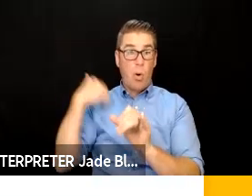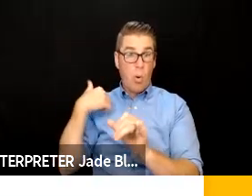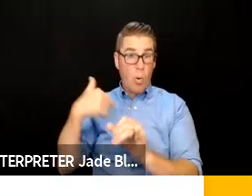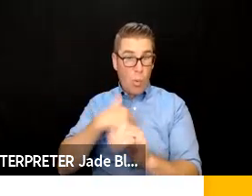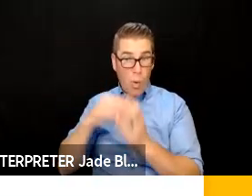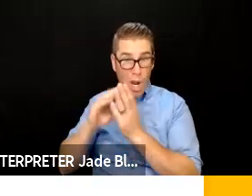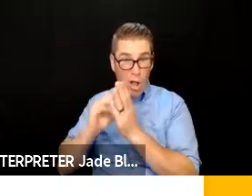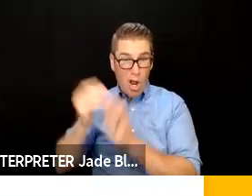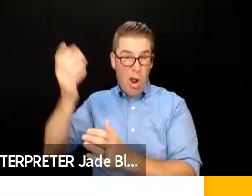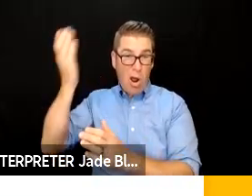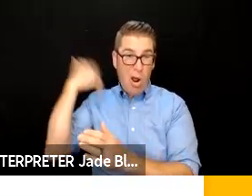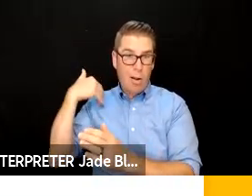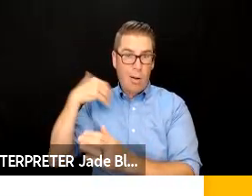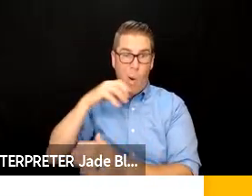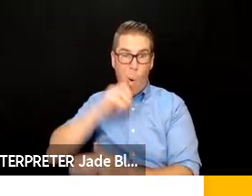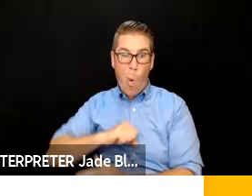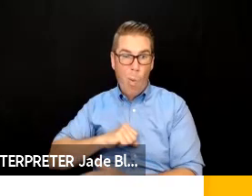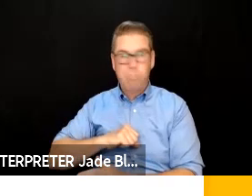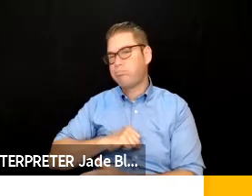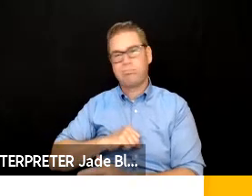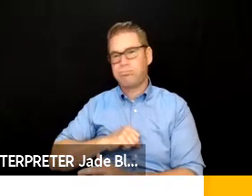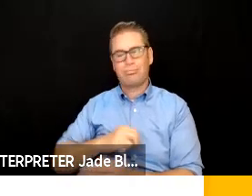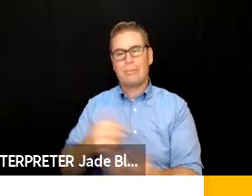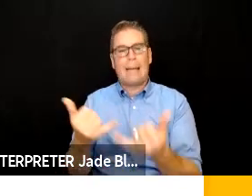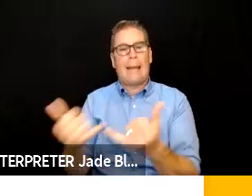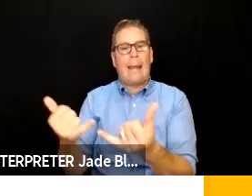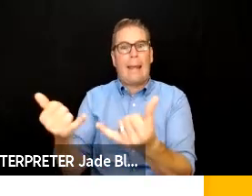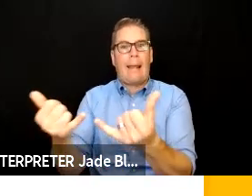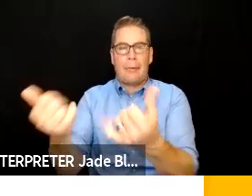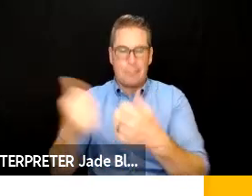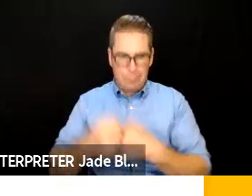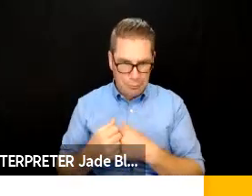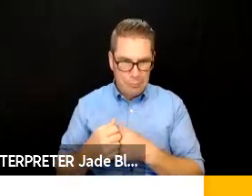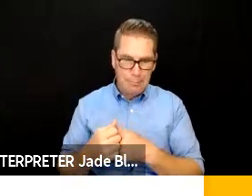Sally Potter: Um, there's a nother option for you and that is